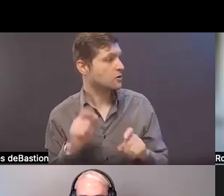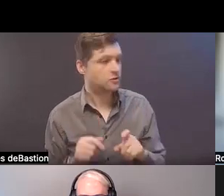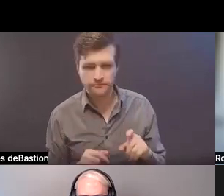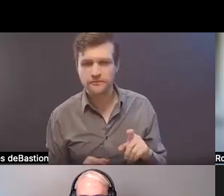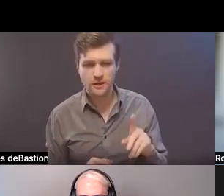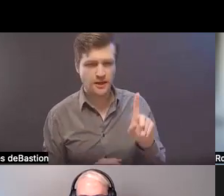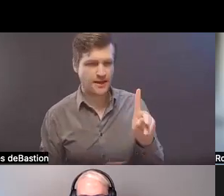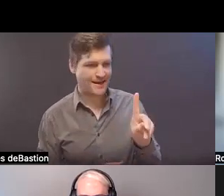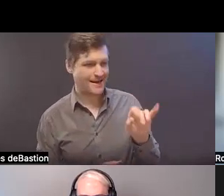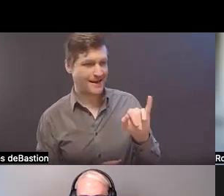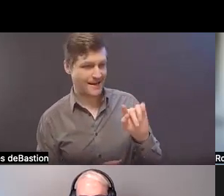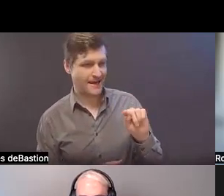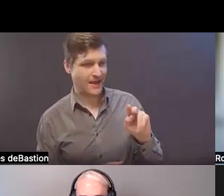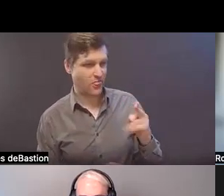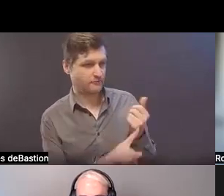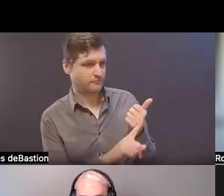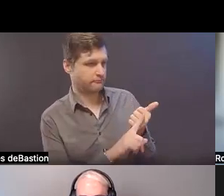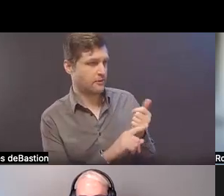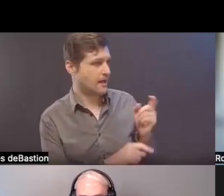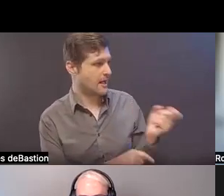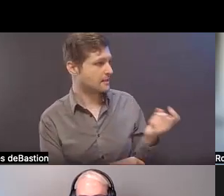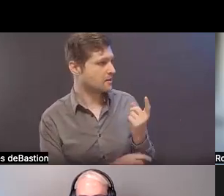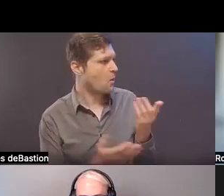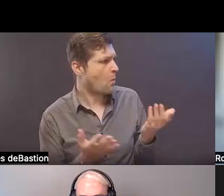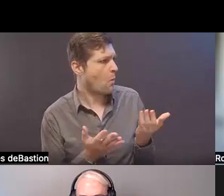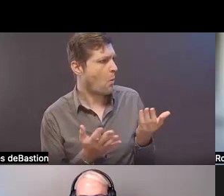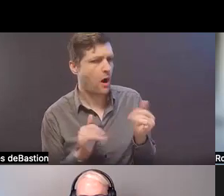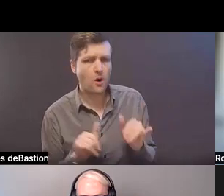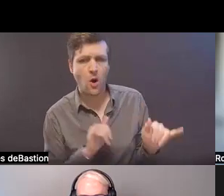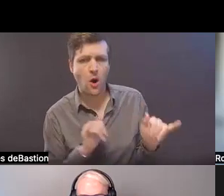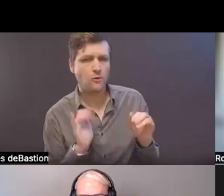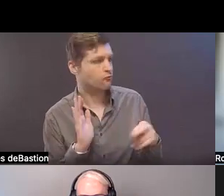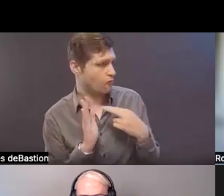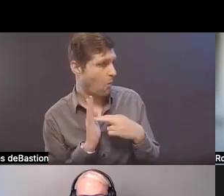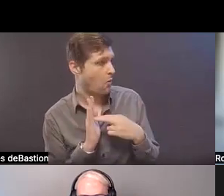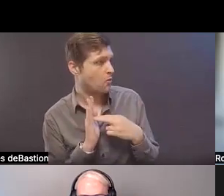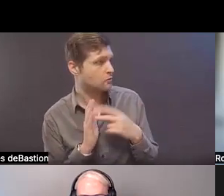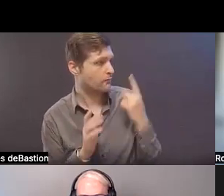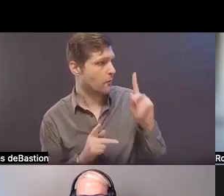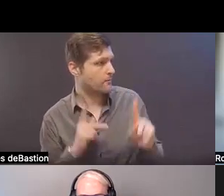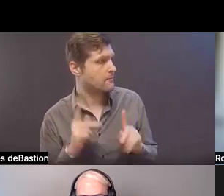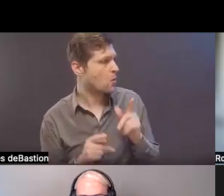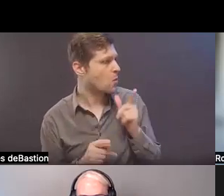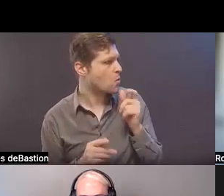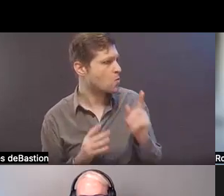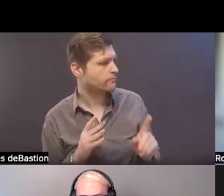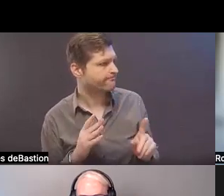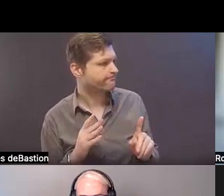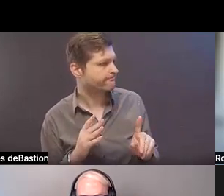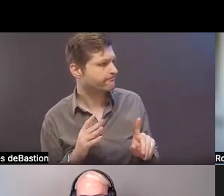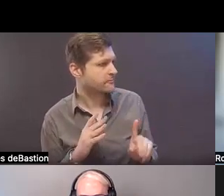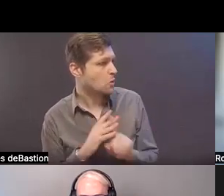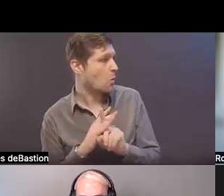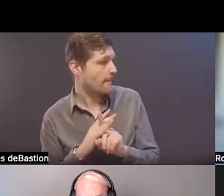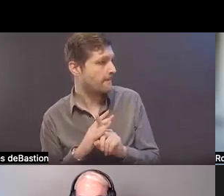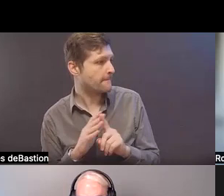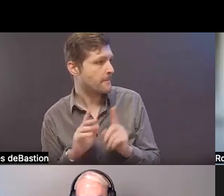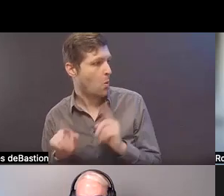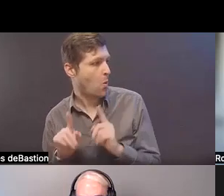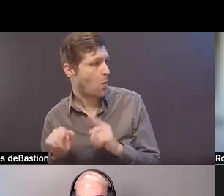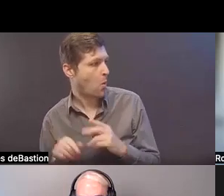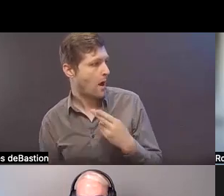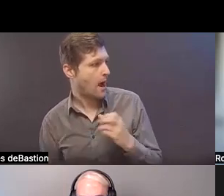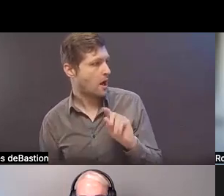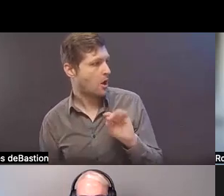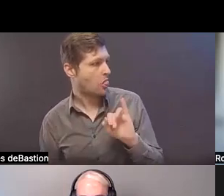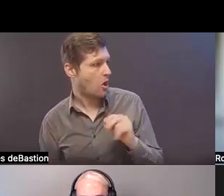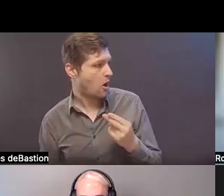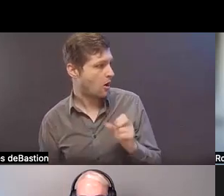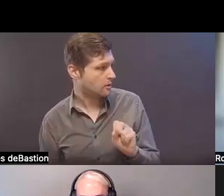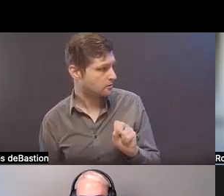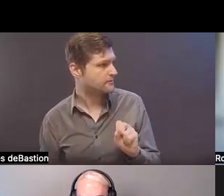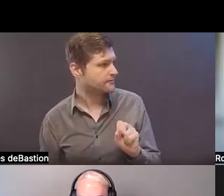Great. Question -- Keith said, what is a role for people who were to show up and go to a Hackathon,